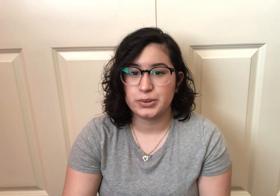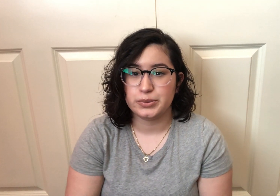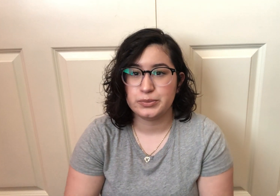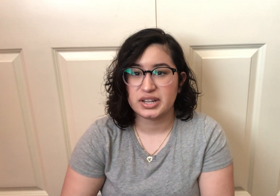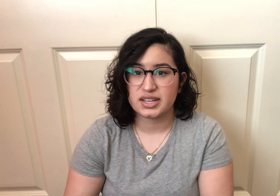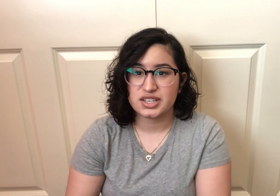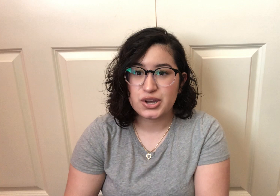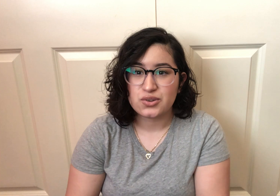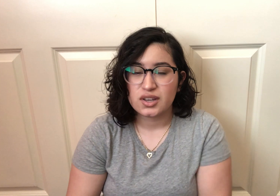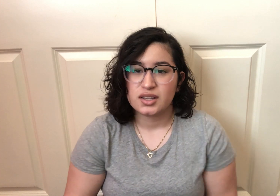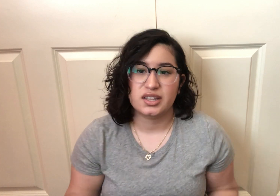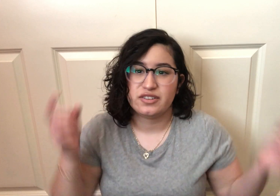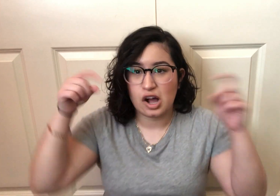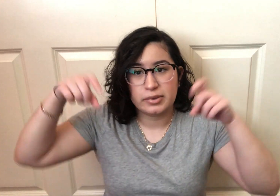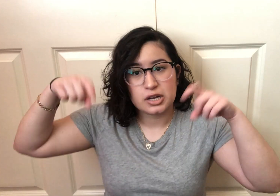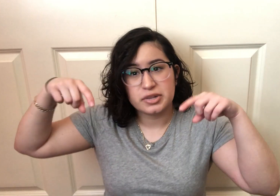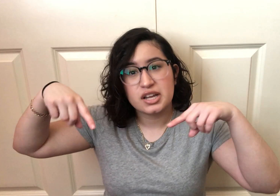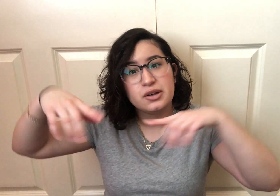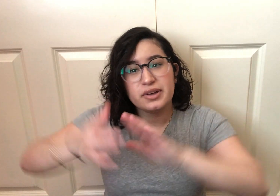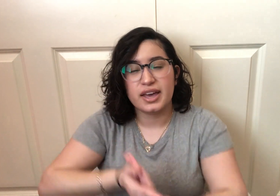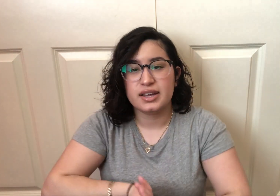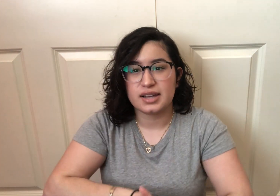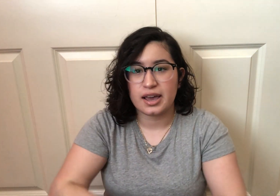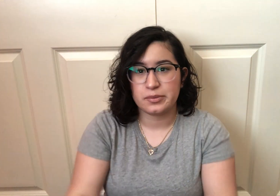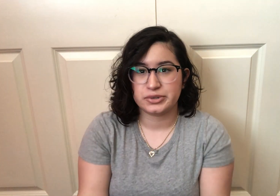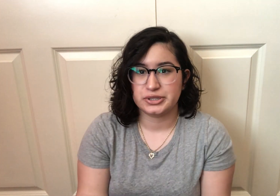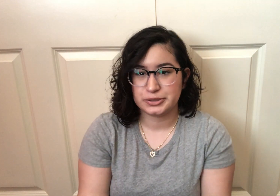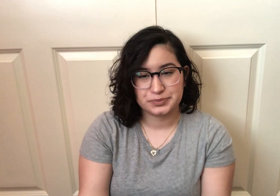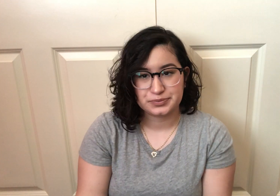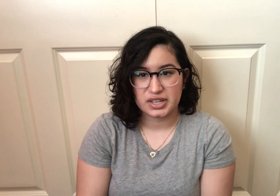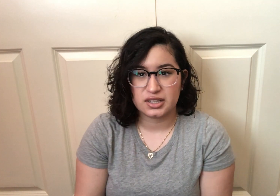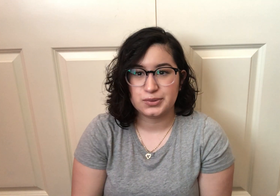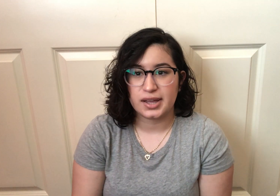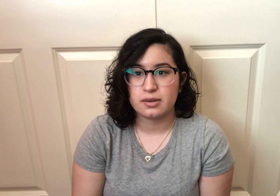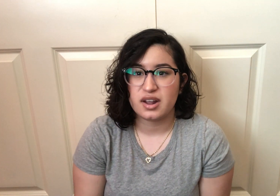you would like to know, leave a comment down below and I will include that in my